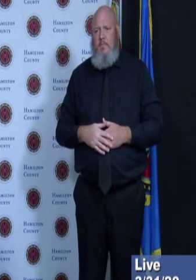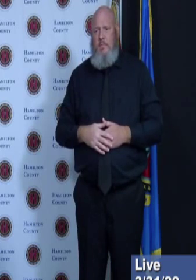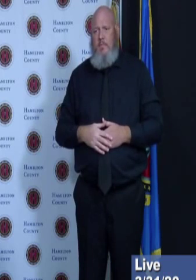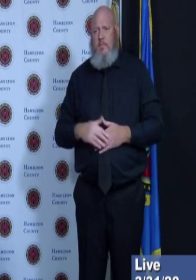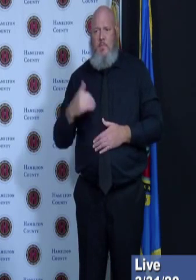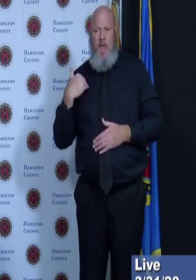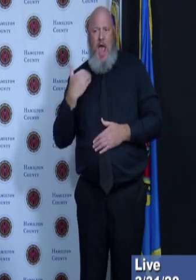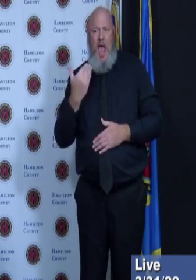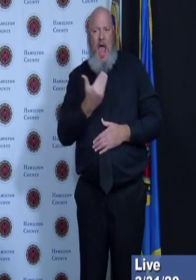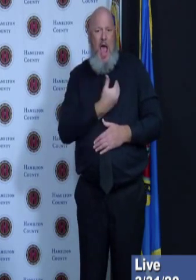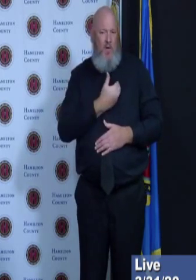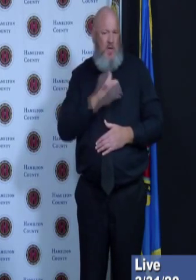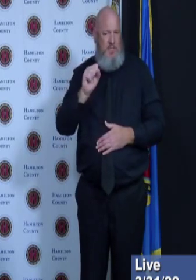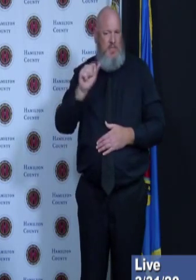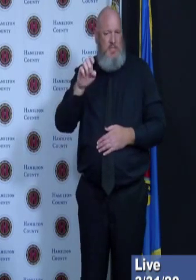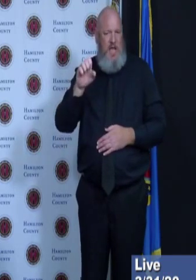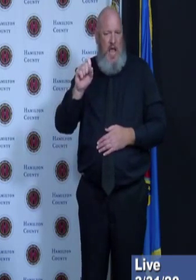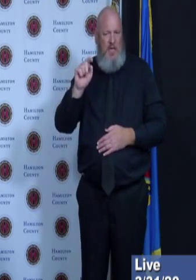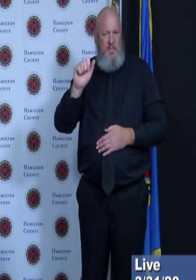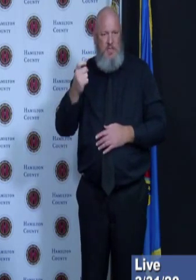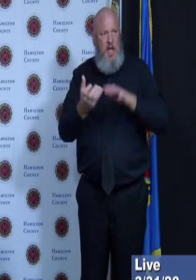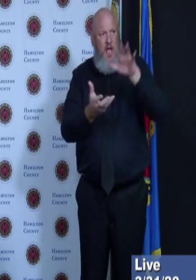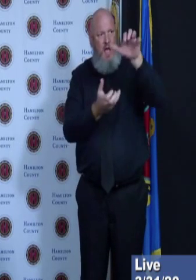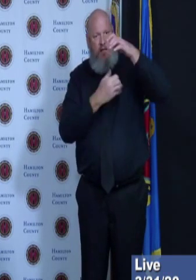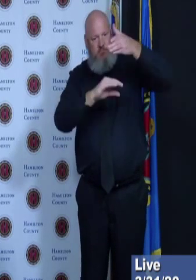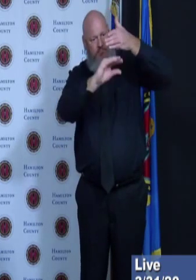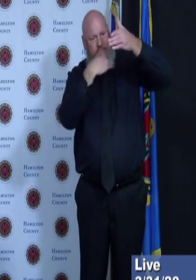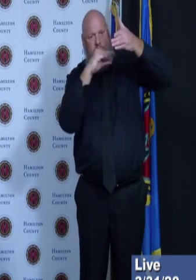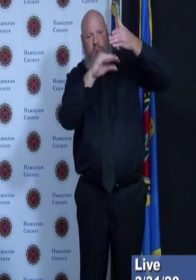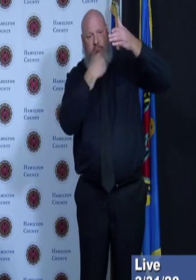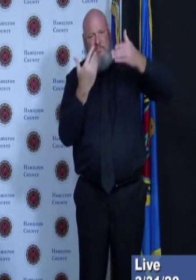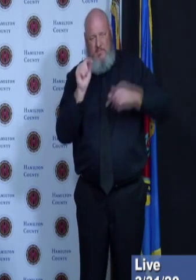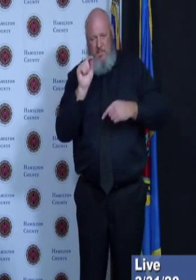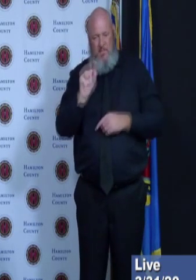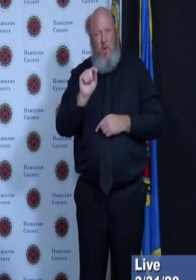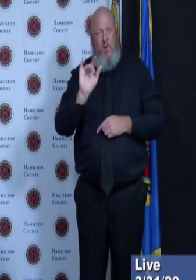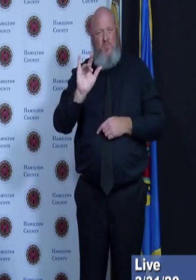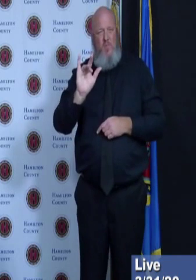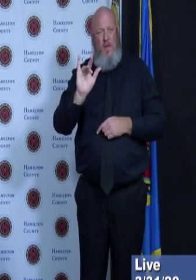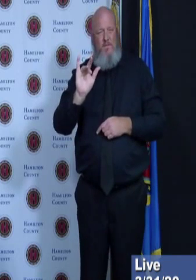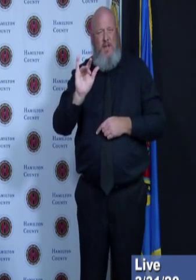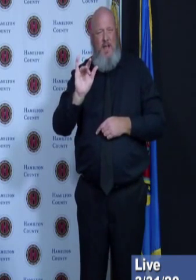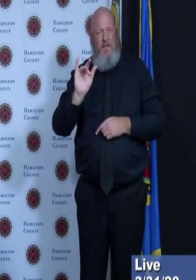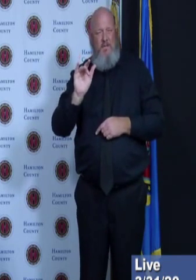reduction in the sales tax overall I you know I guess we'll see how